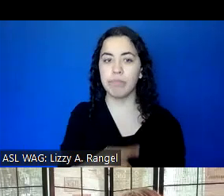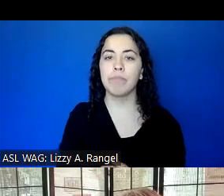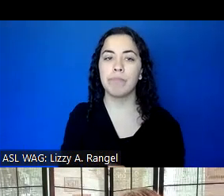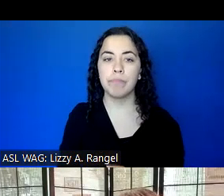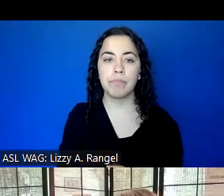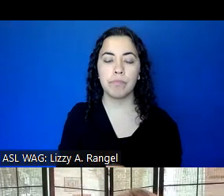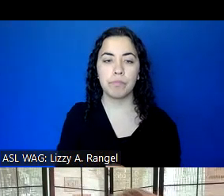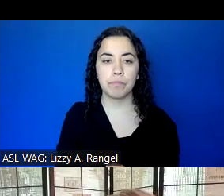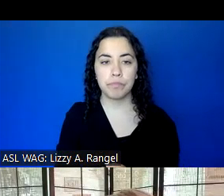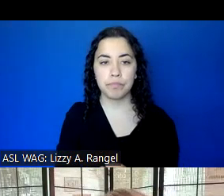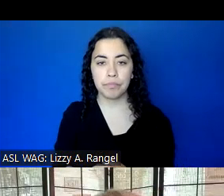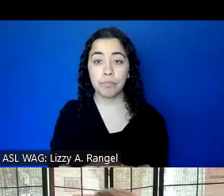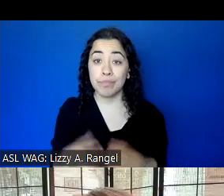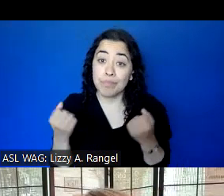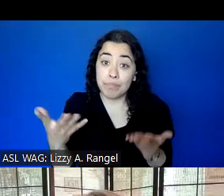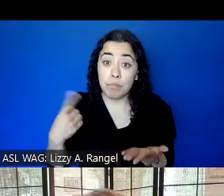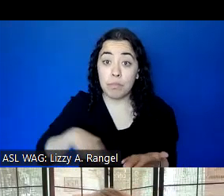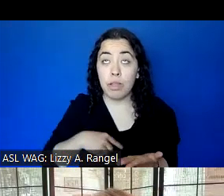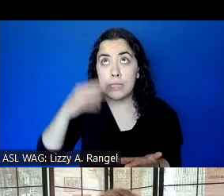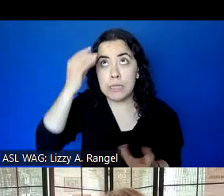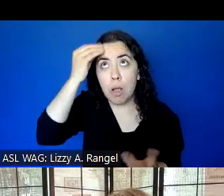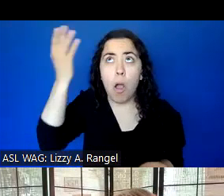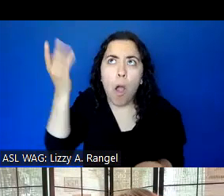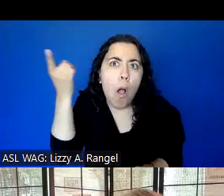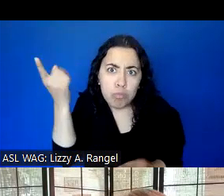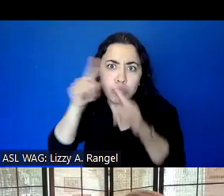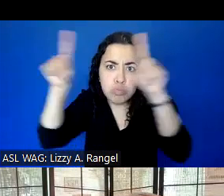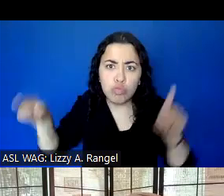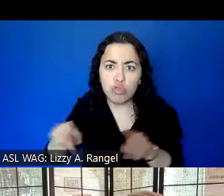User agents. So I am going to talk about some definitions around some of